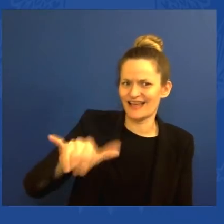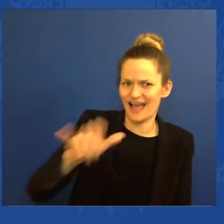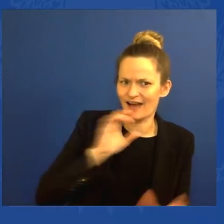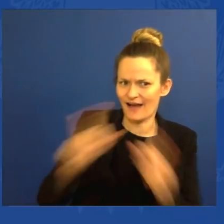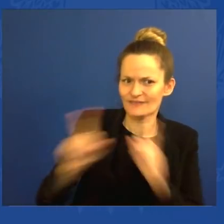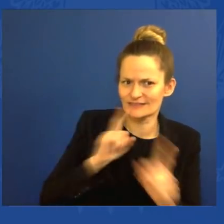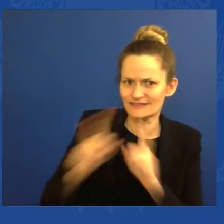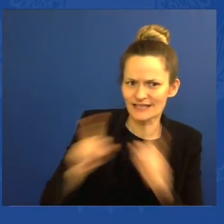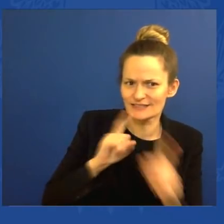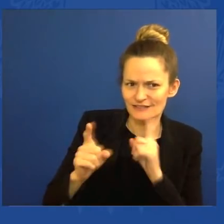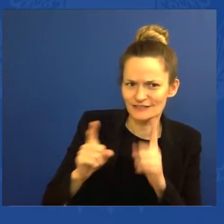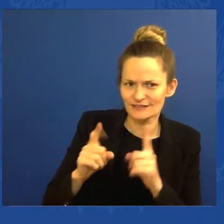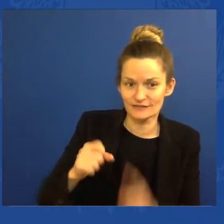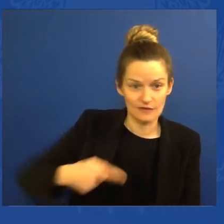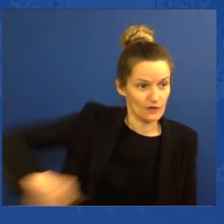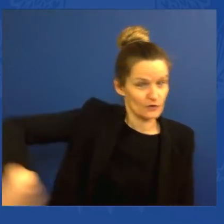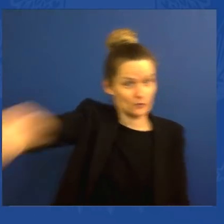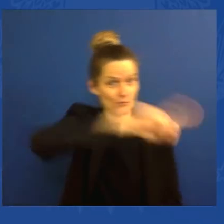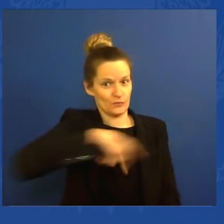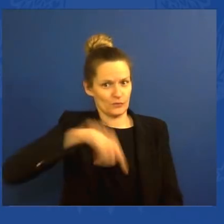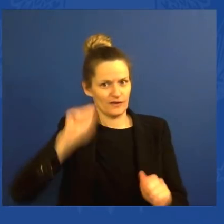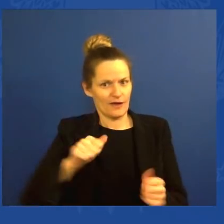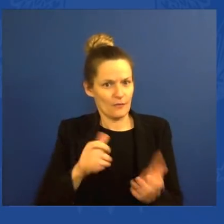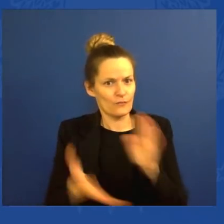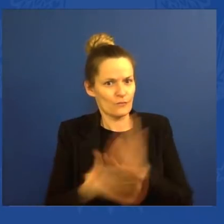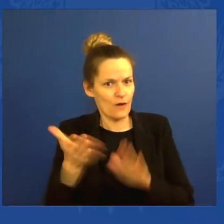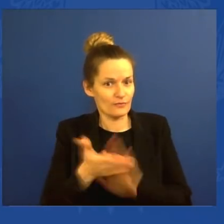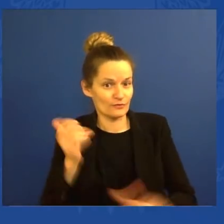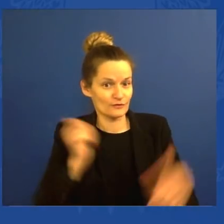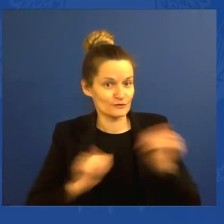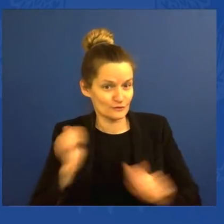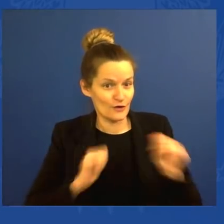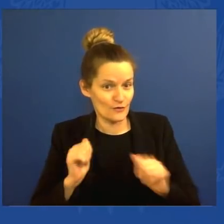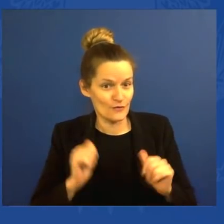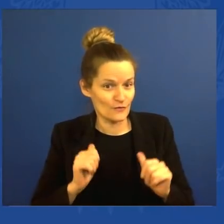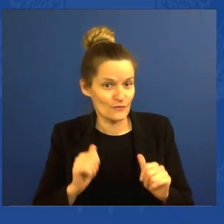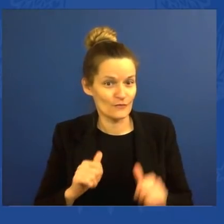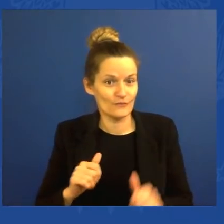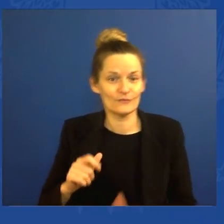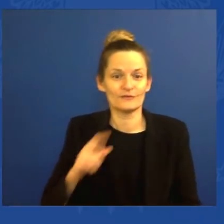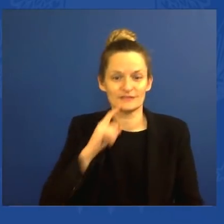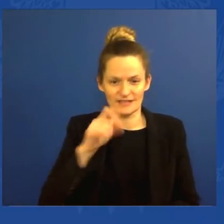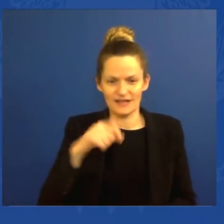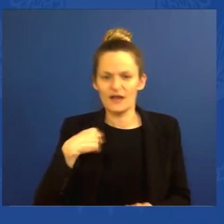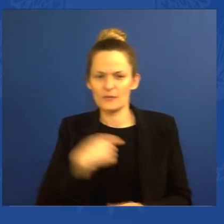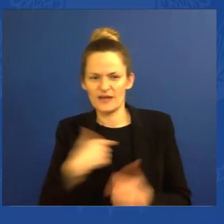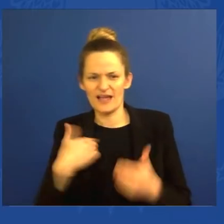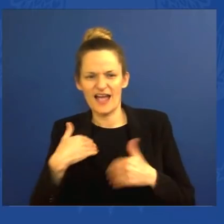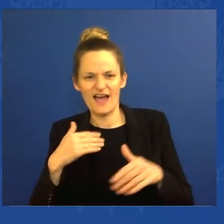and the press as well, and then we'll continue on here.